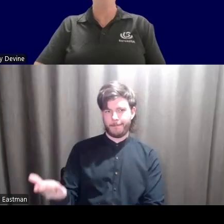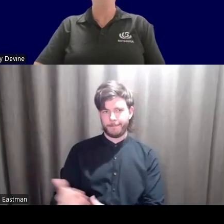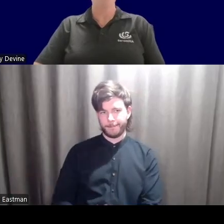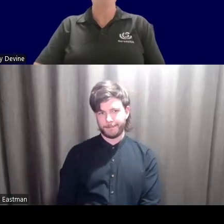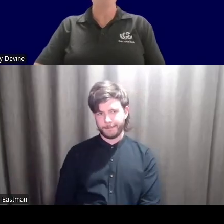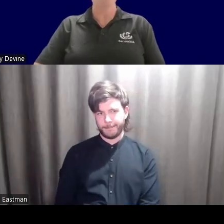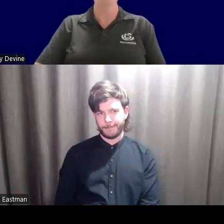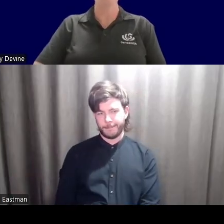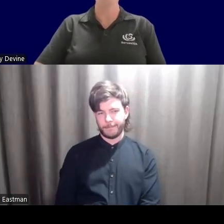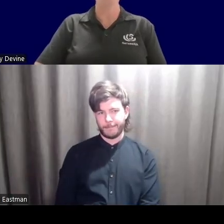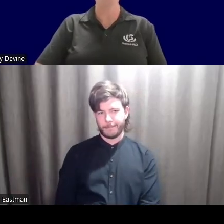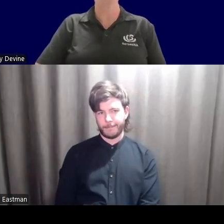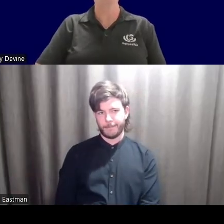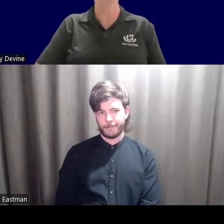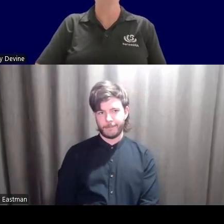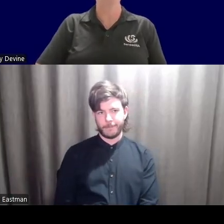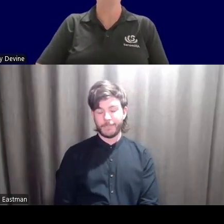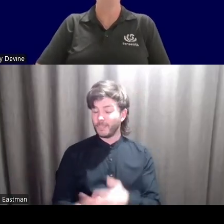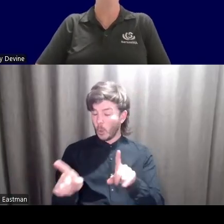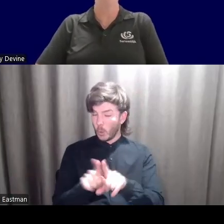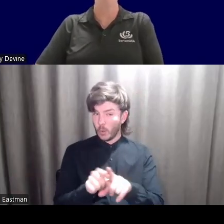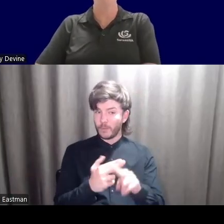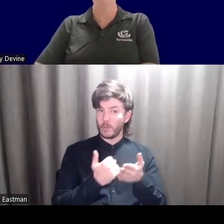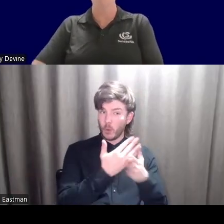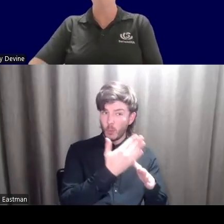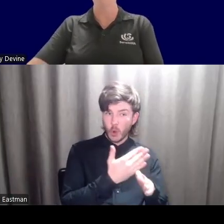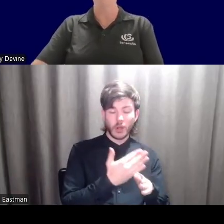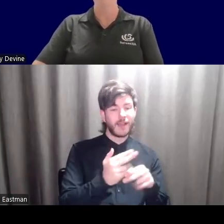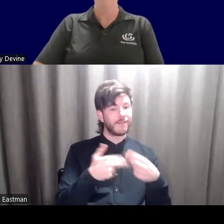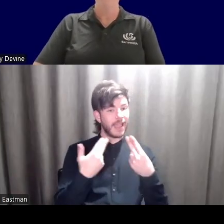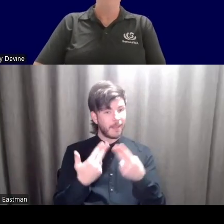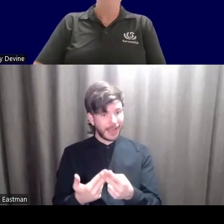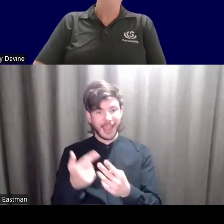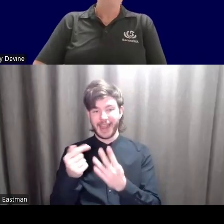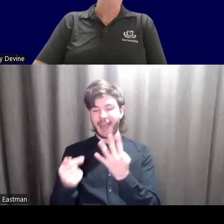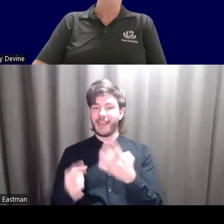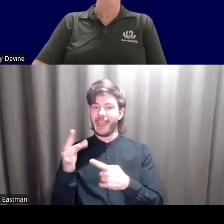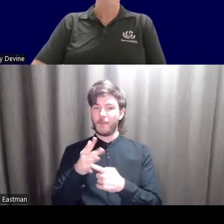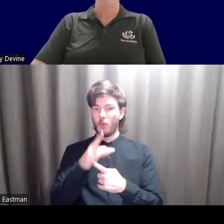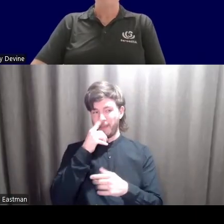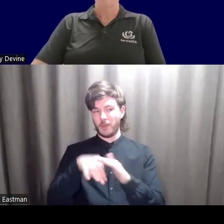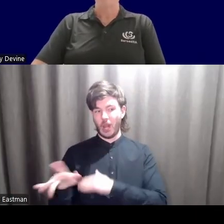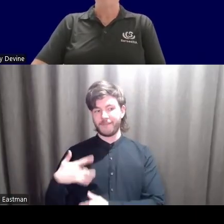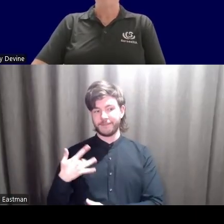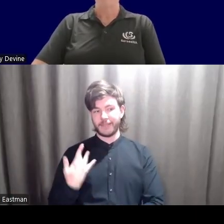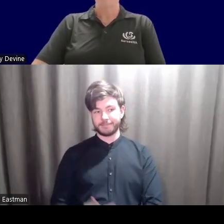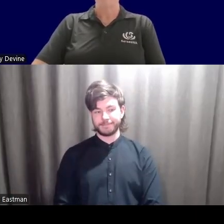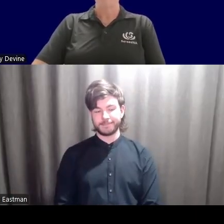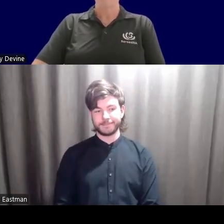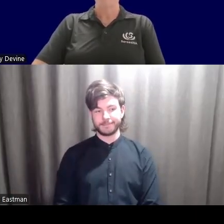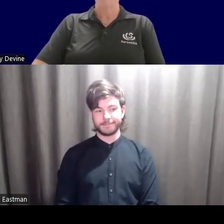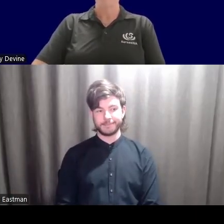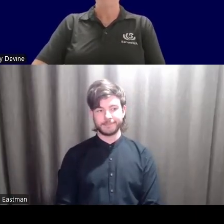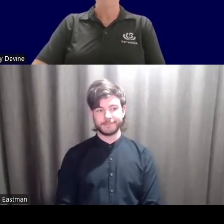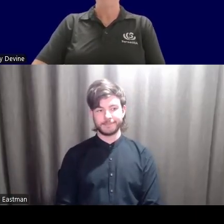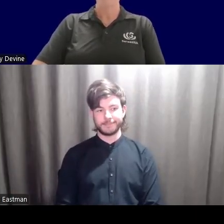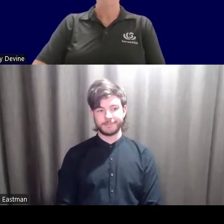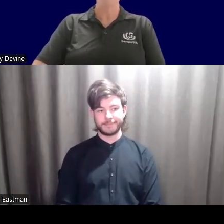for support workers too, family members and key people in that person's life.